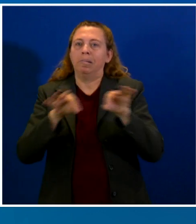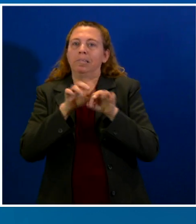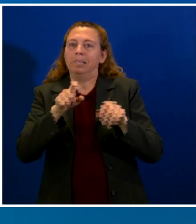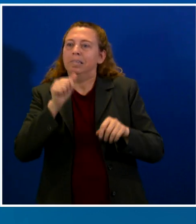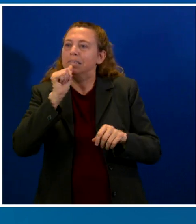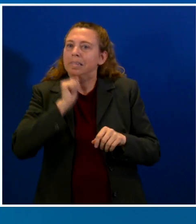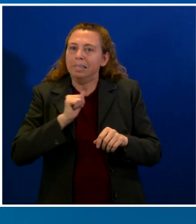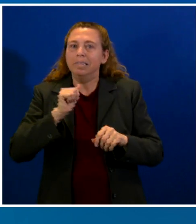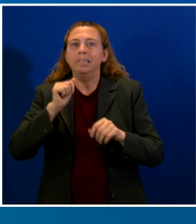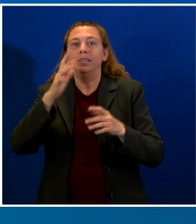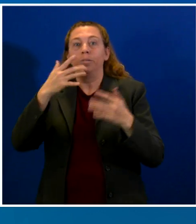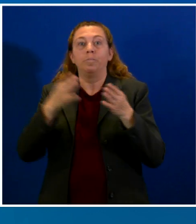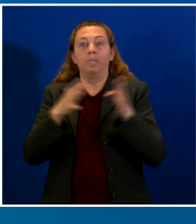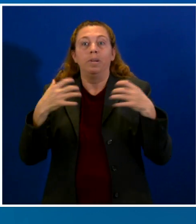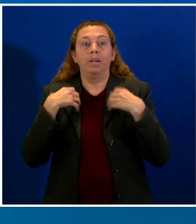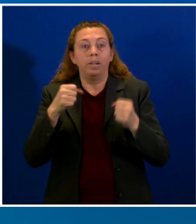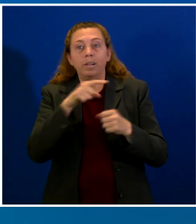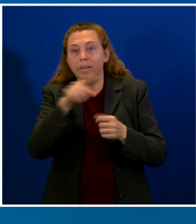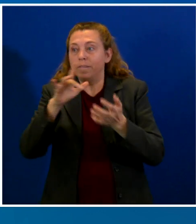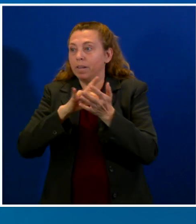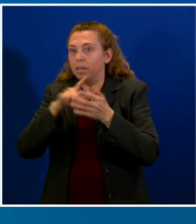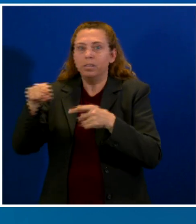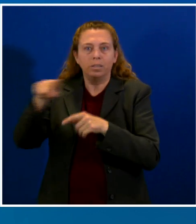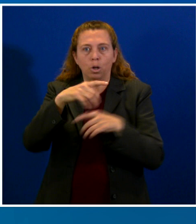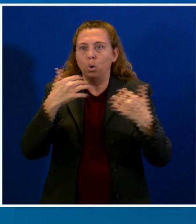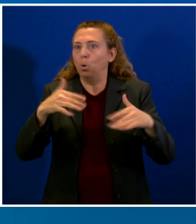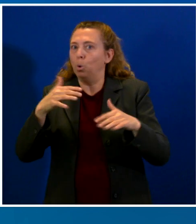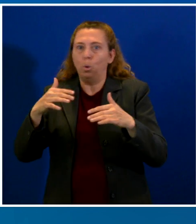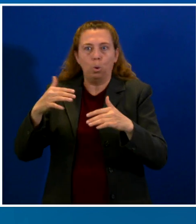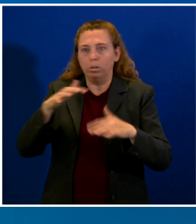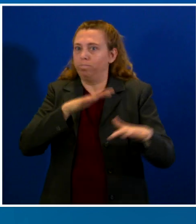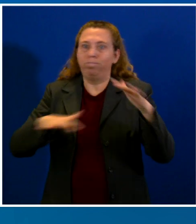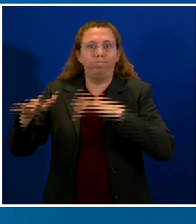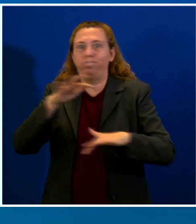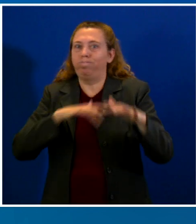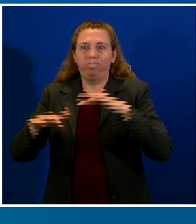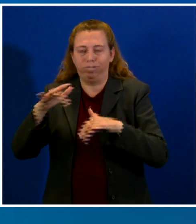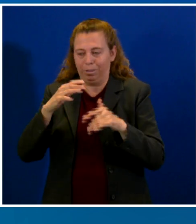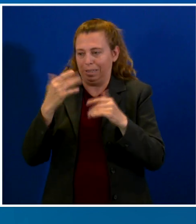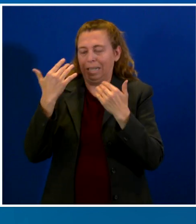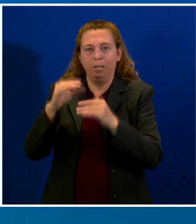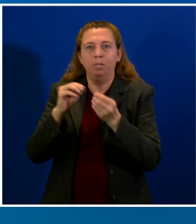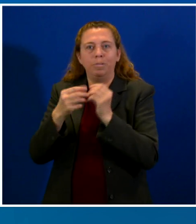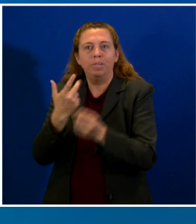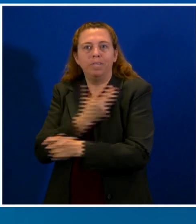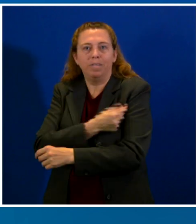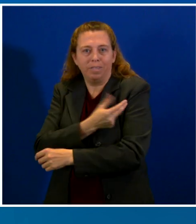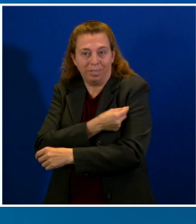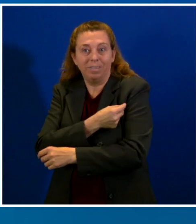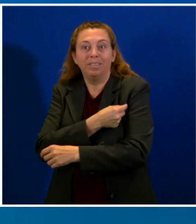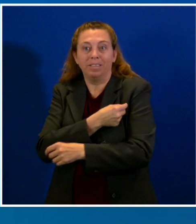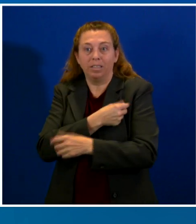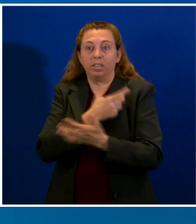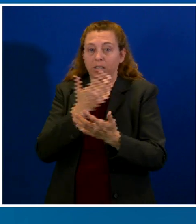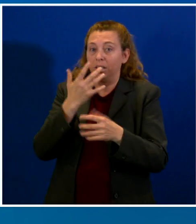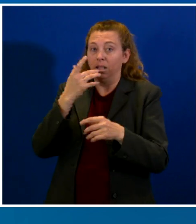pharmacies work with a limited supply of vaccines that may not be able to meet the demand for appointments right away.